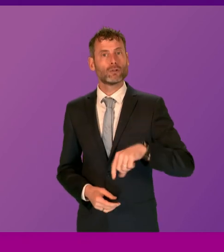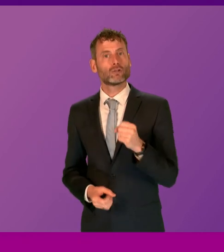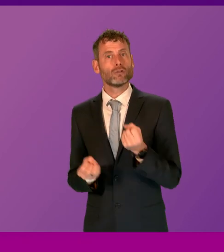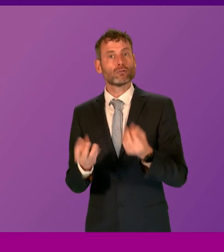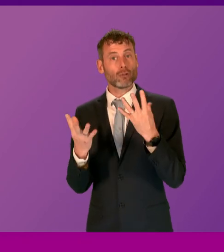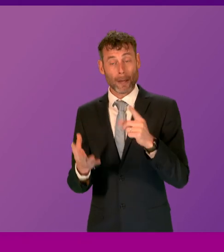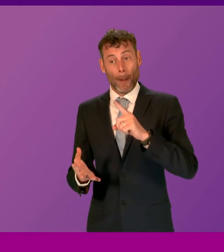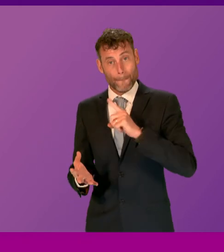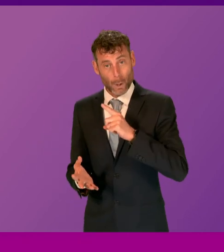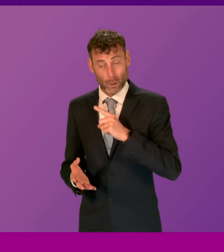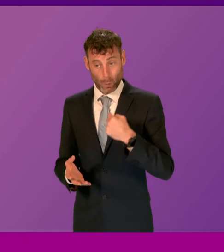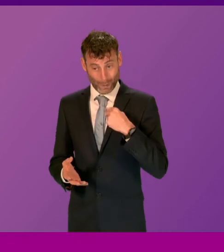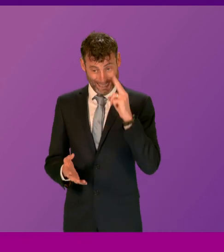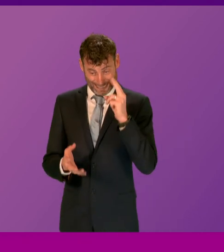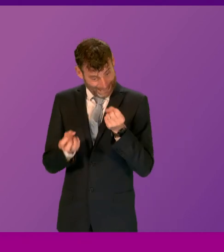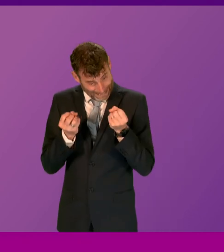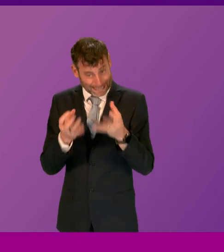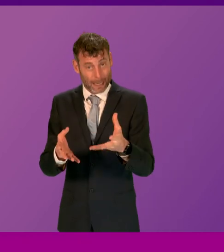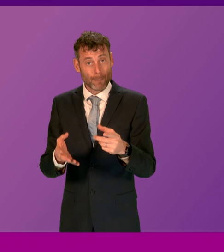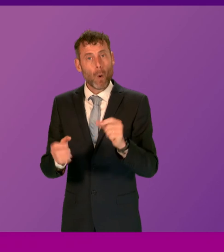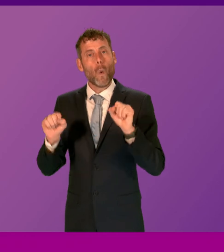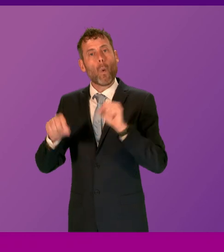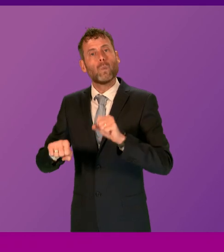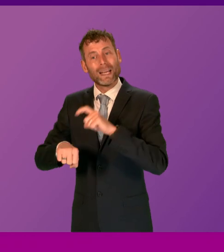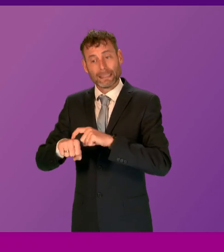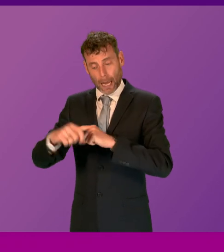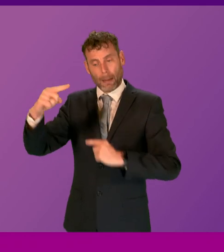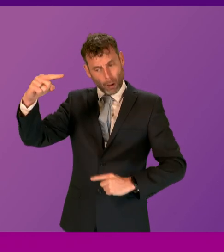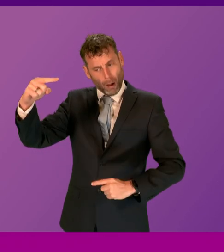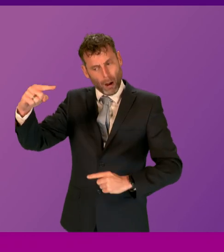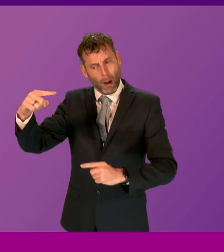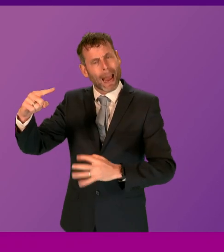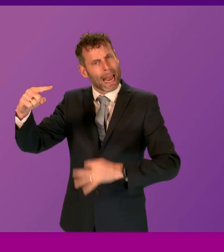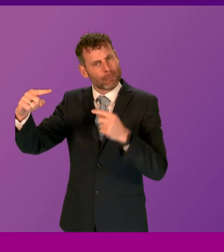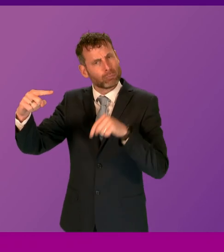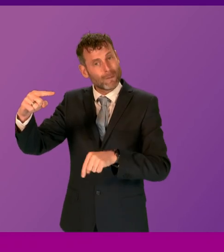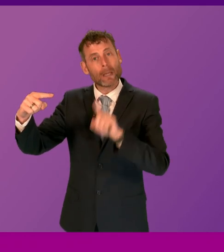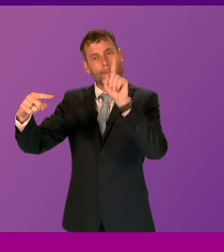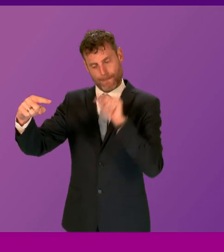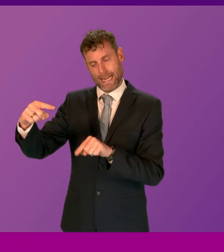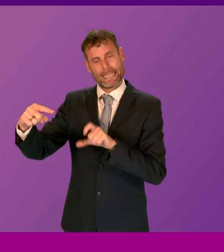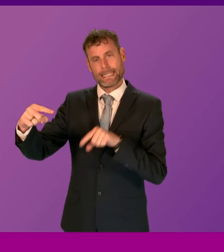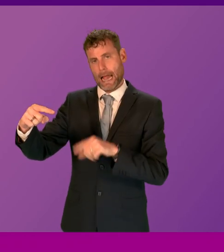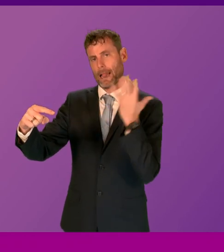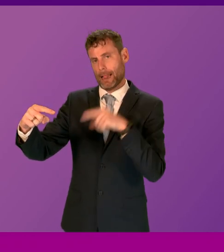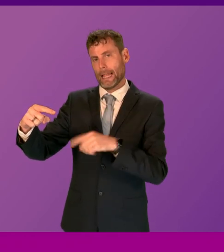On waiting times, for example, we have made improvements and have seen recovery. However, there is still far more for us to do.